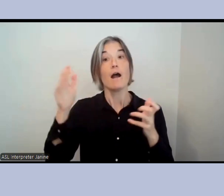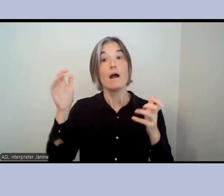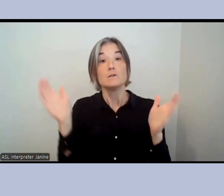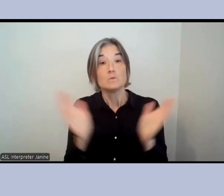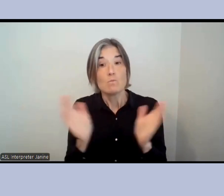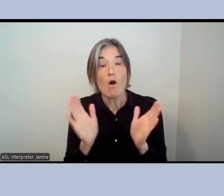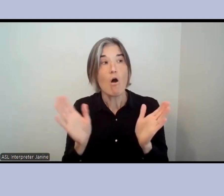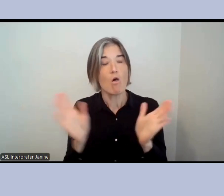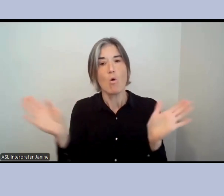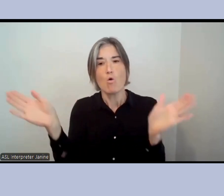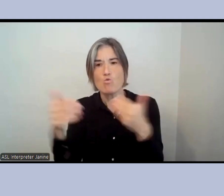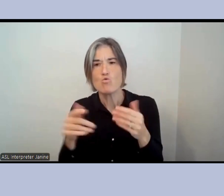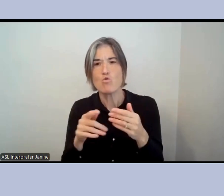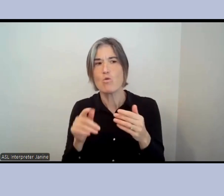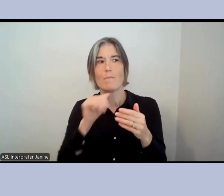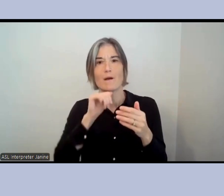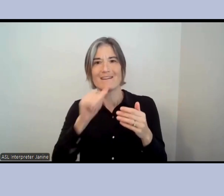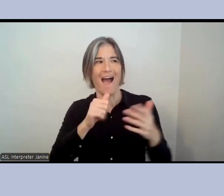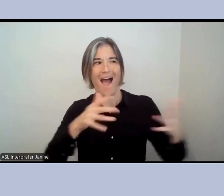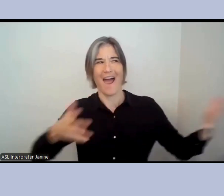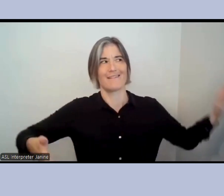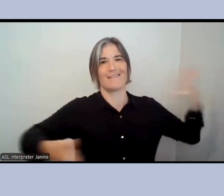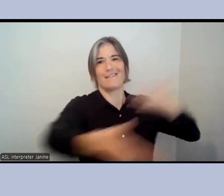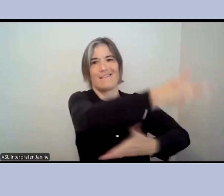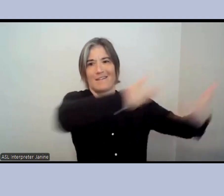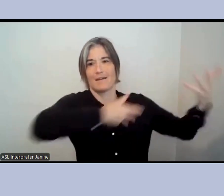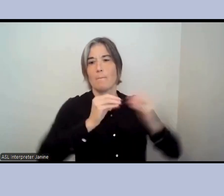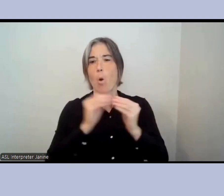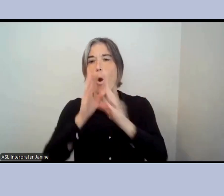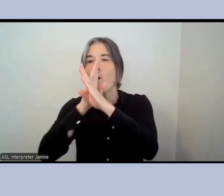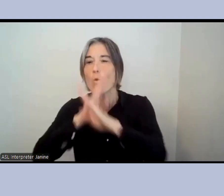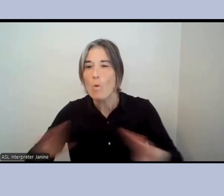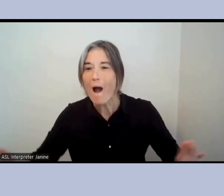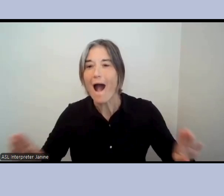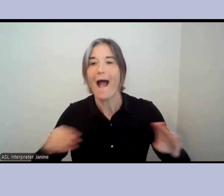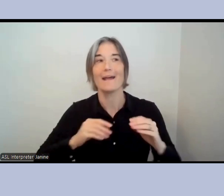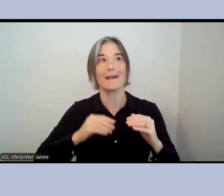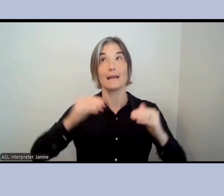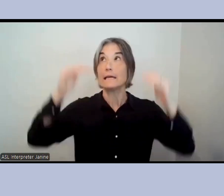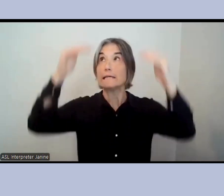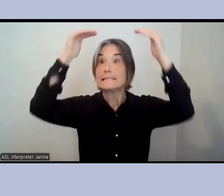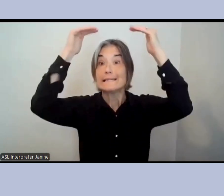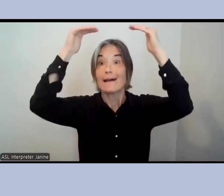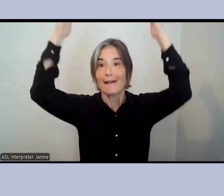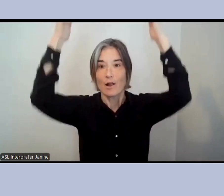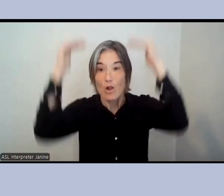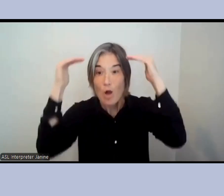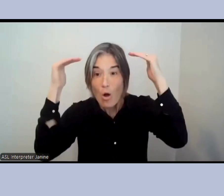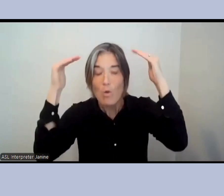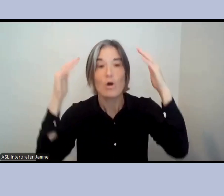The office was able to find a quiet location that met our needs and was conveniently located for everyone.